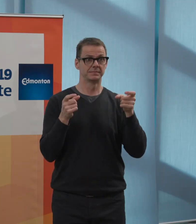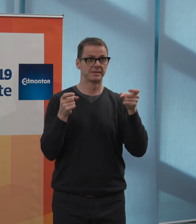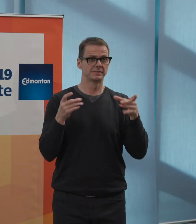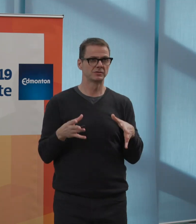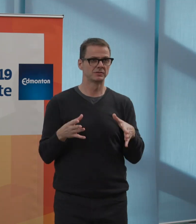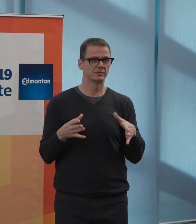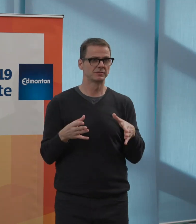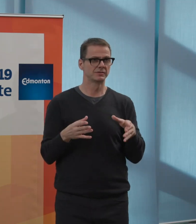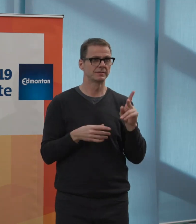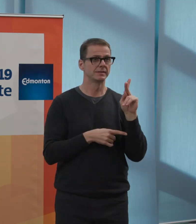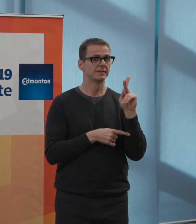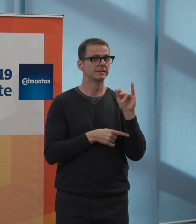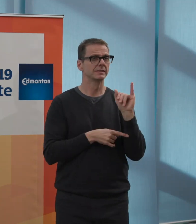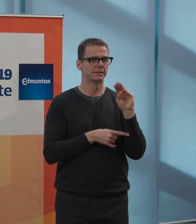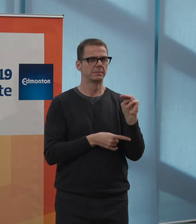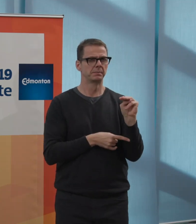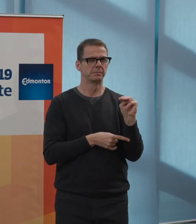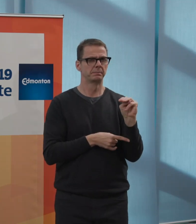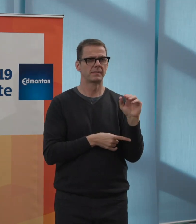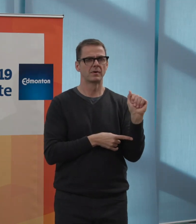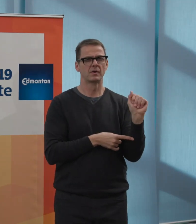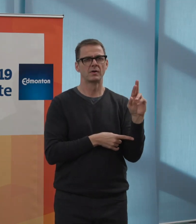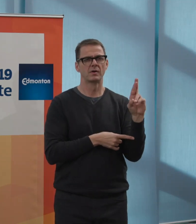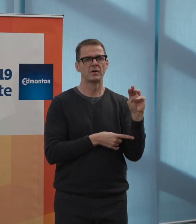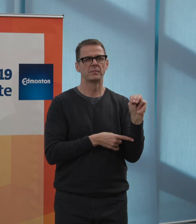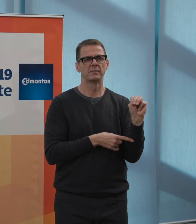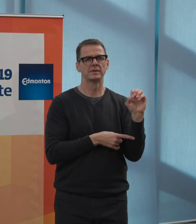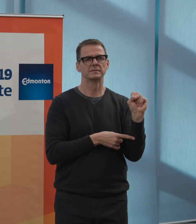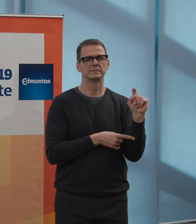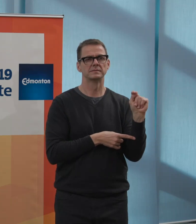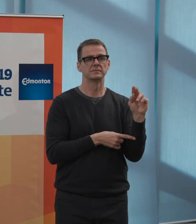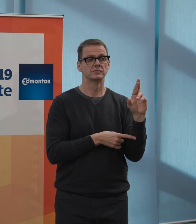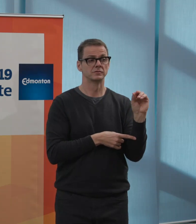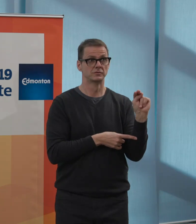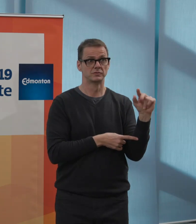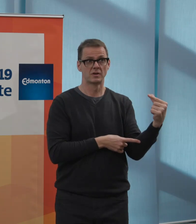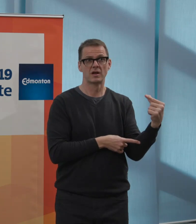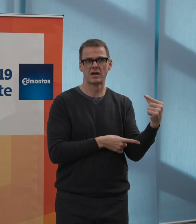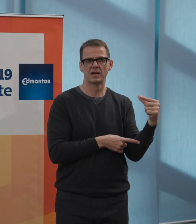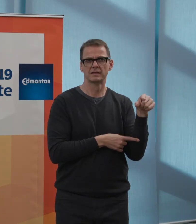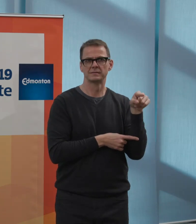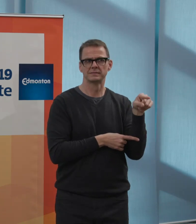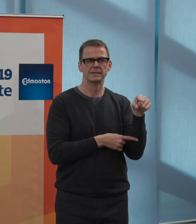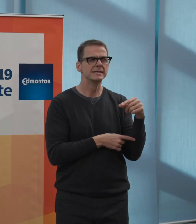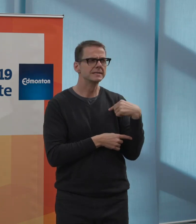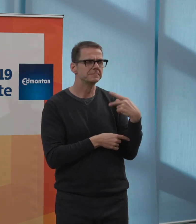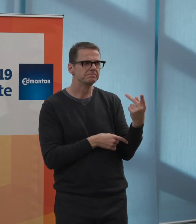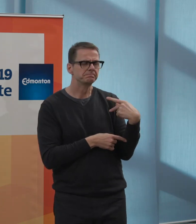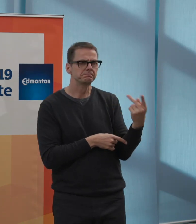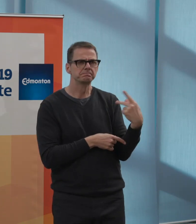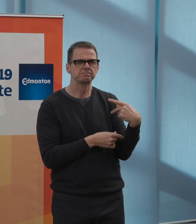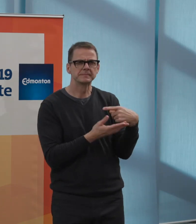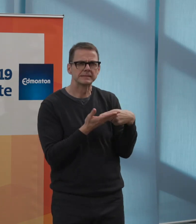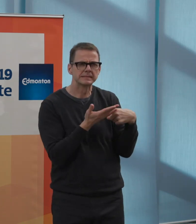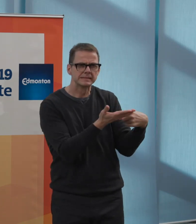appropriate support for our employees duration of support for our employees